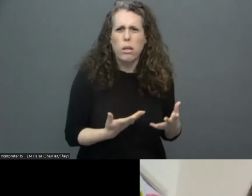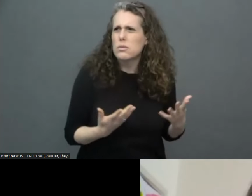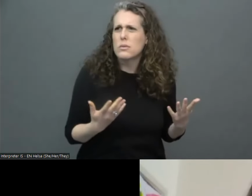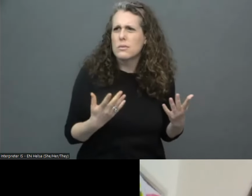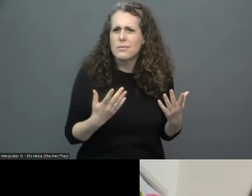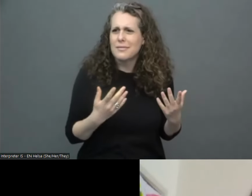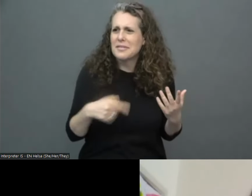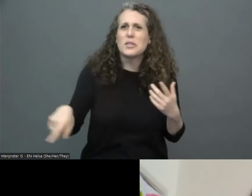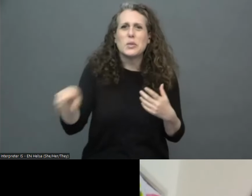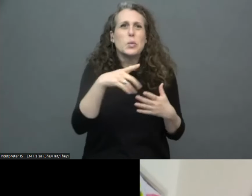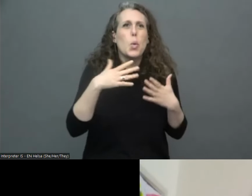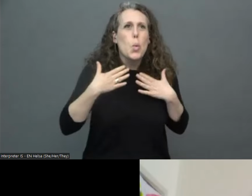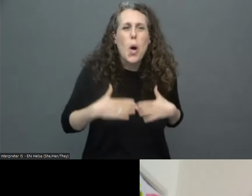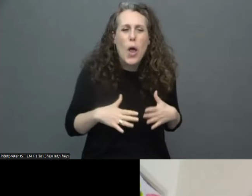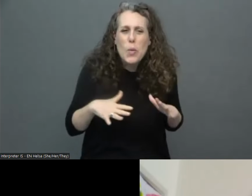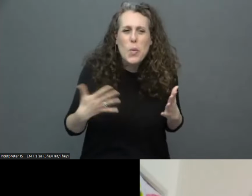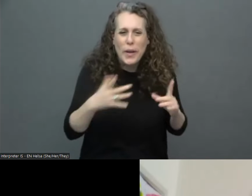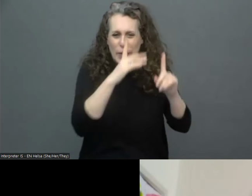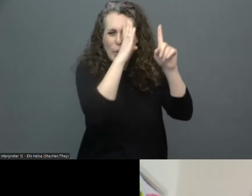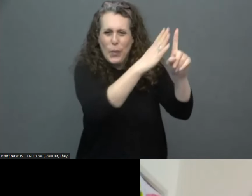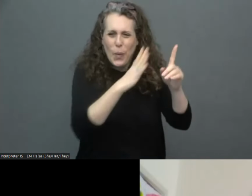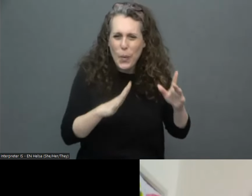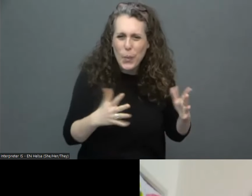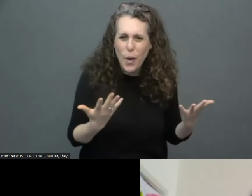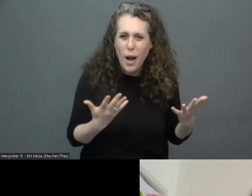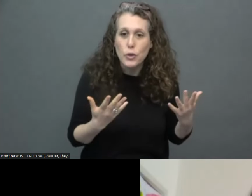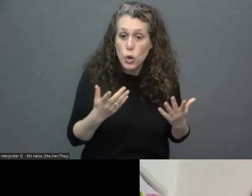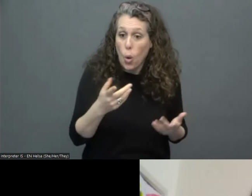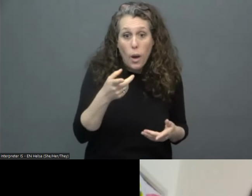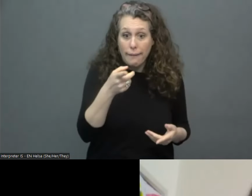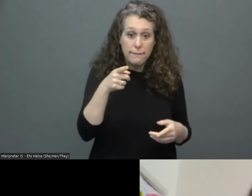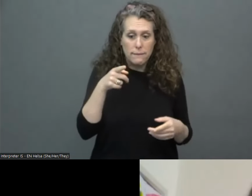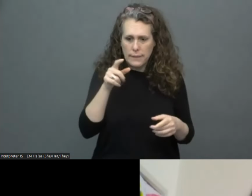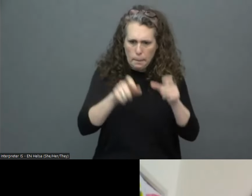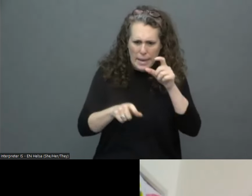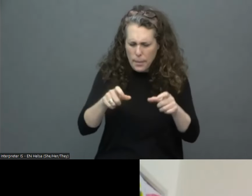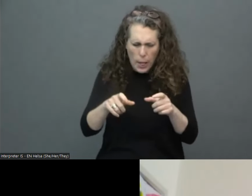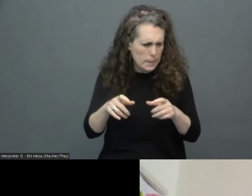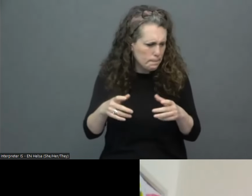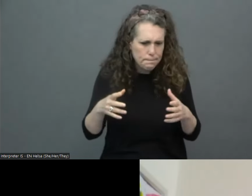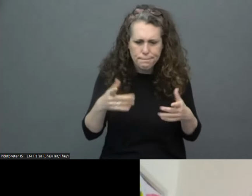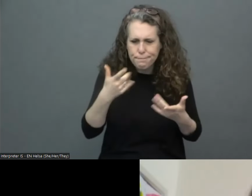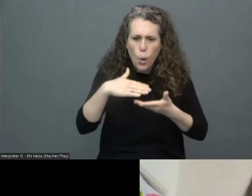colleagues that find themselves in a situation in which they need data. They think they need